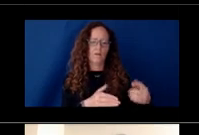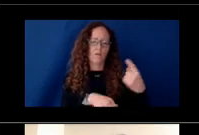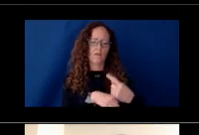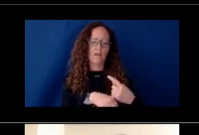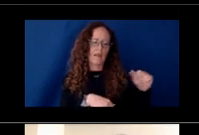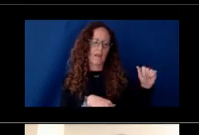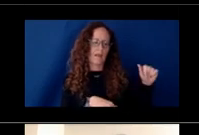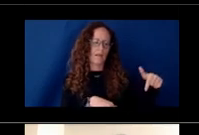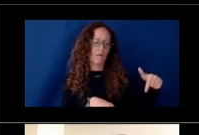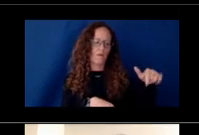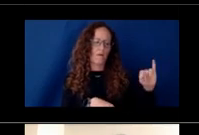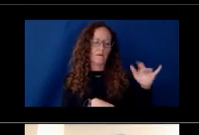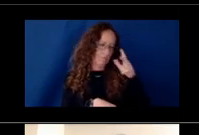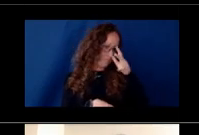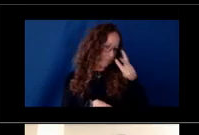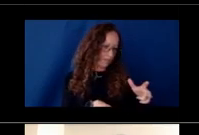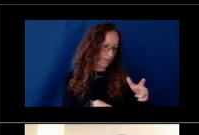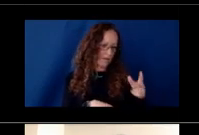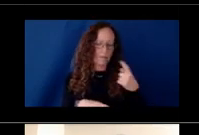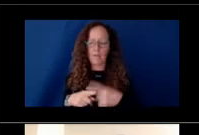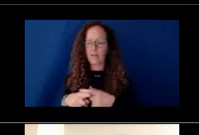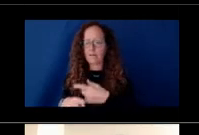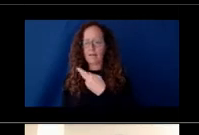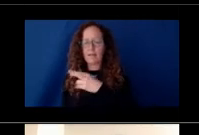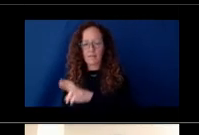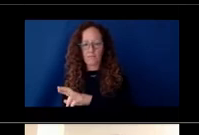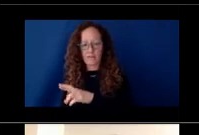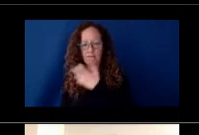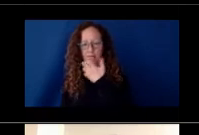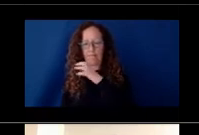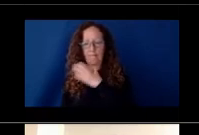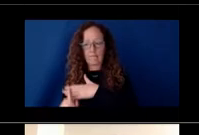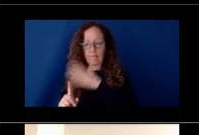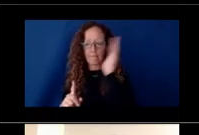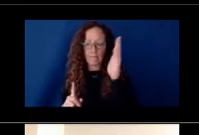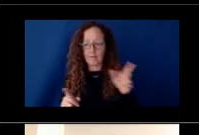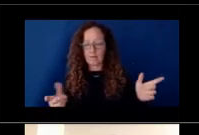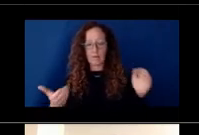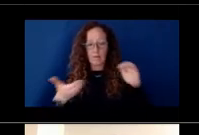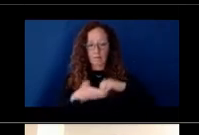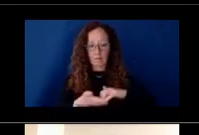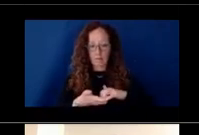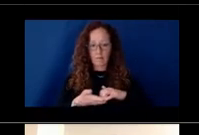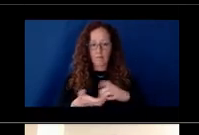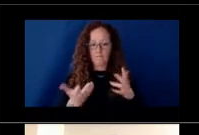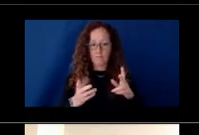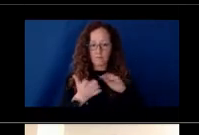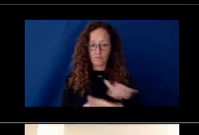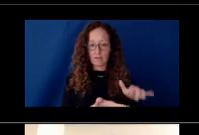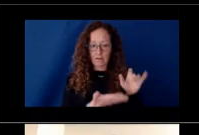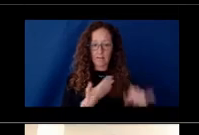the health risks during days with excessive heat? Yeah, there are studies that have looked at those